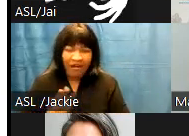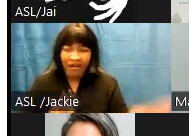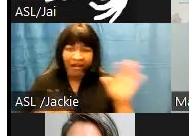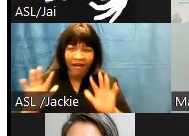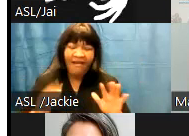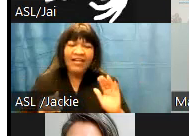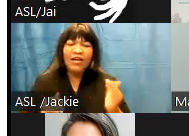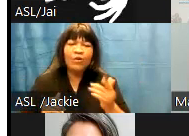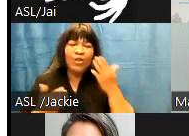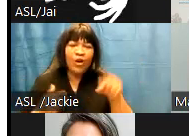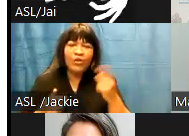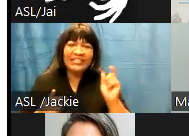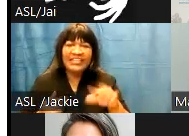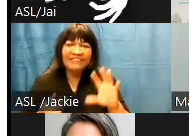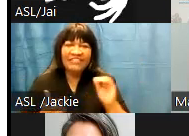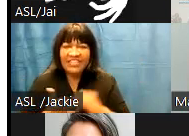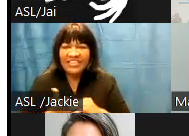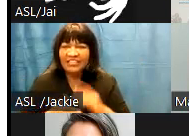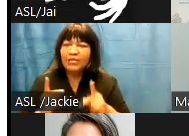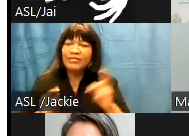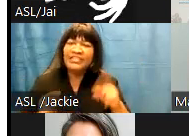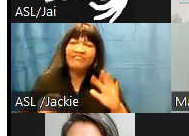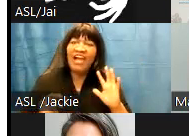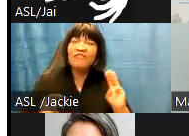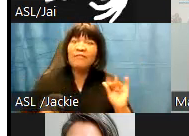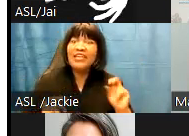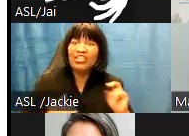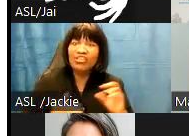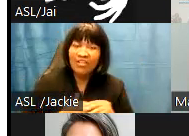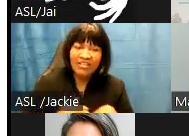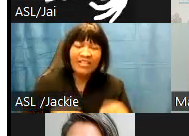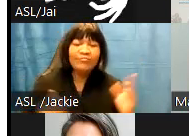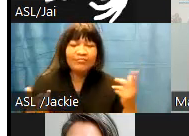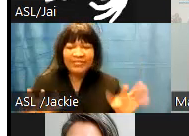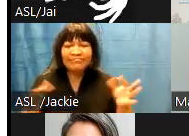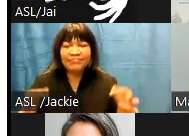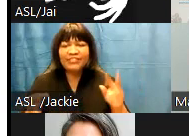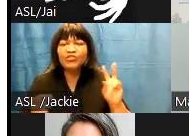Well, we only need $50,000, well, we need $5 million and $250,000 was the